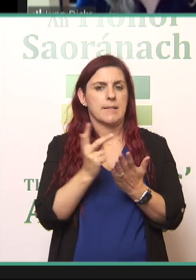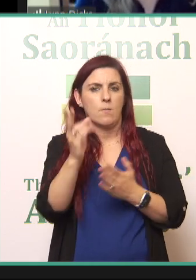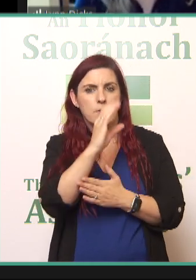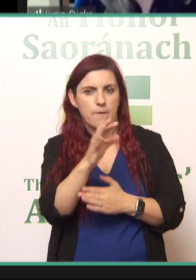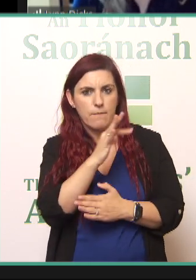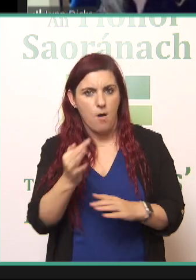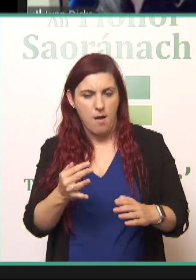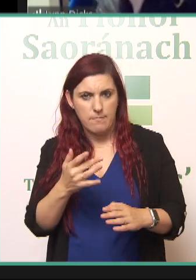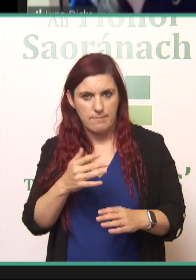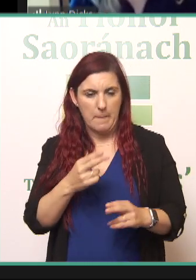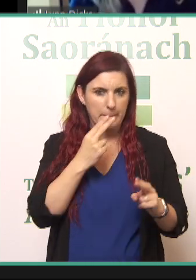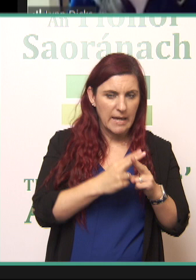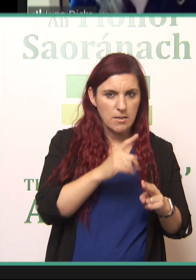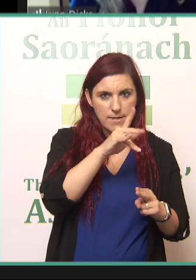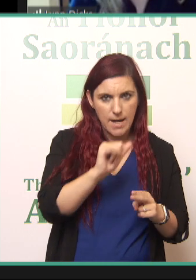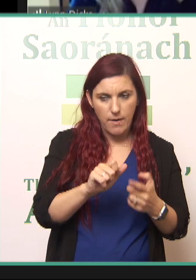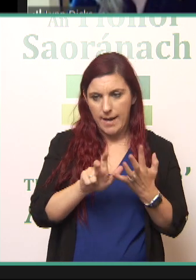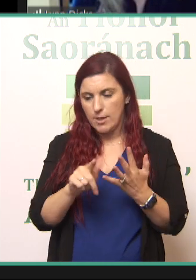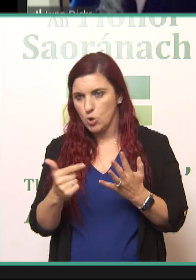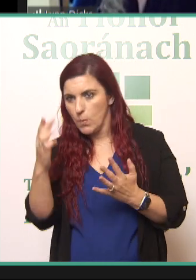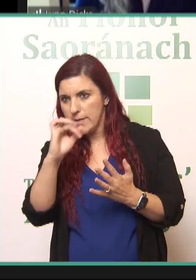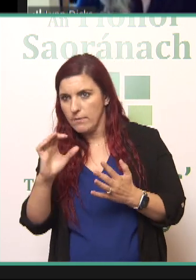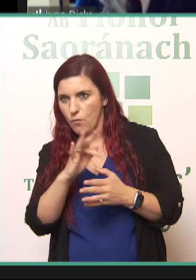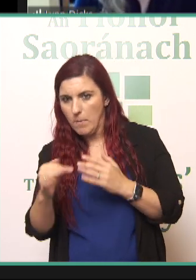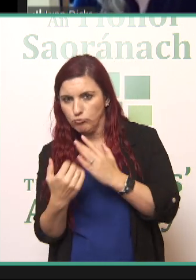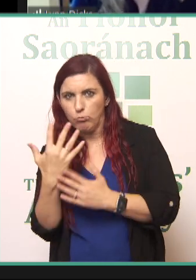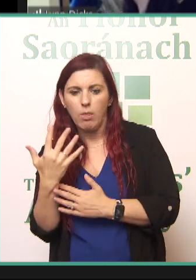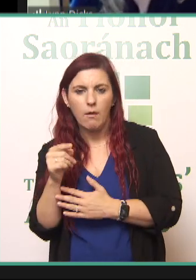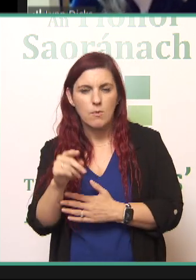from meat and dairy and 82 from plant-based food a bit more if you look at our protein supplies